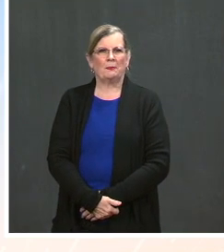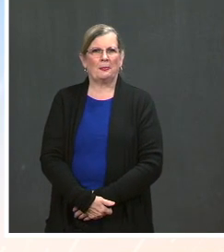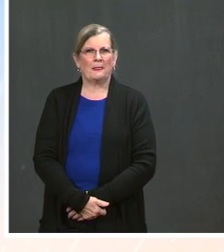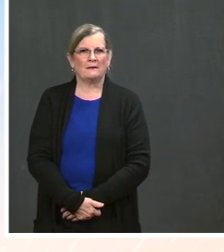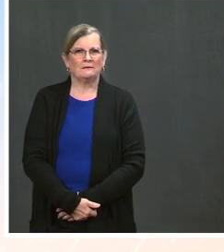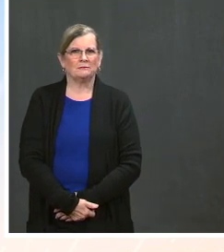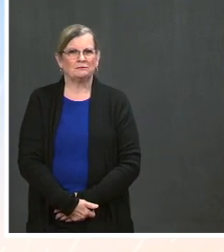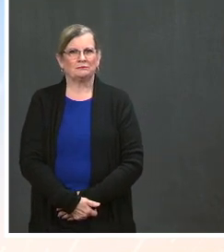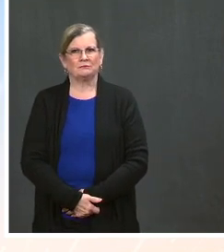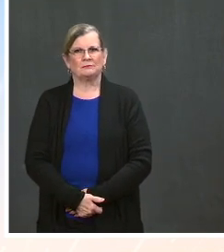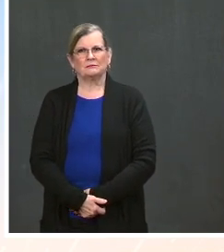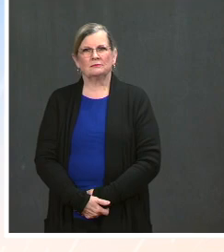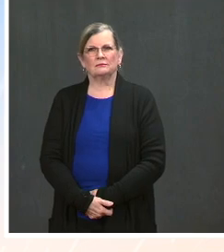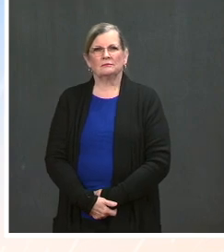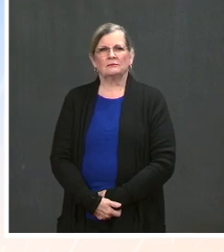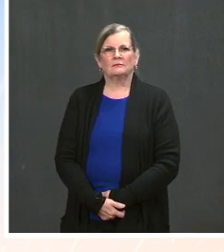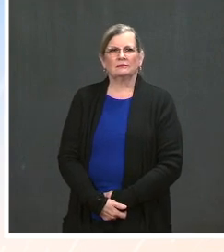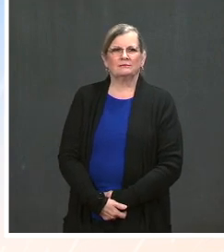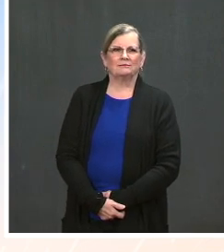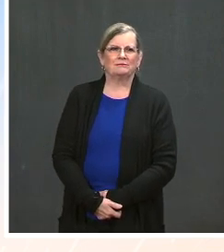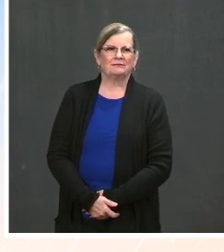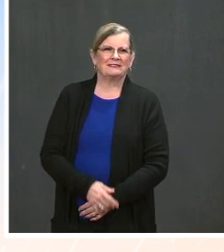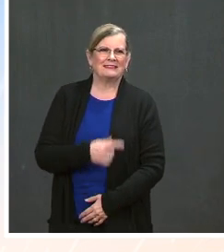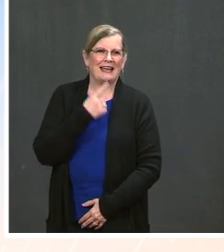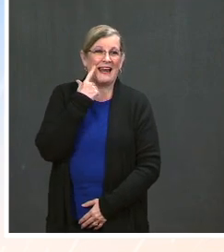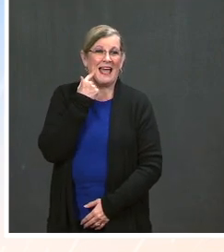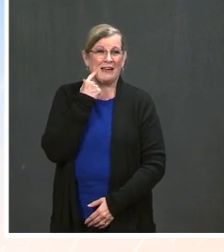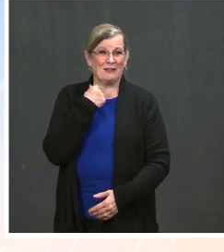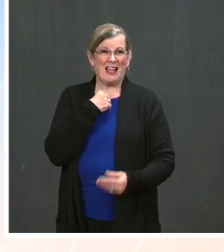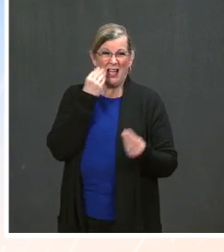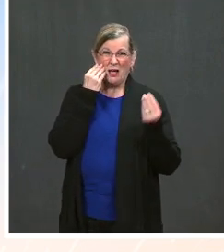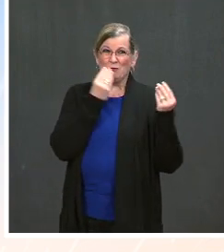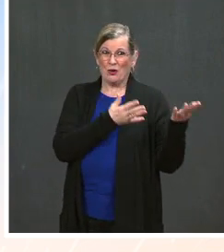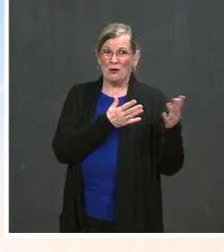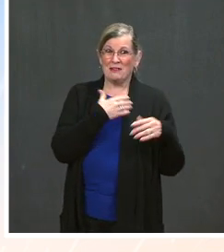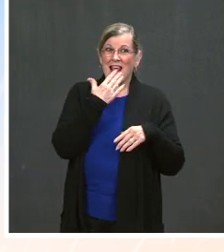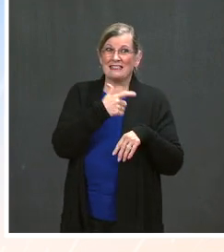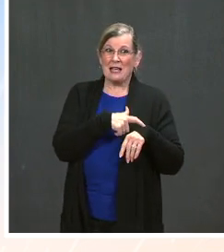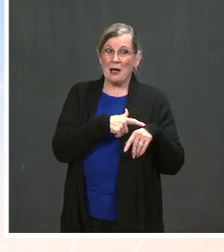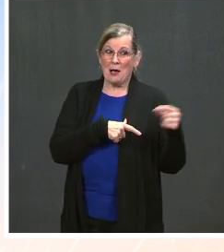I did tell him, next time he comes back, he won't get as nice of an introduction. So he's prepared for that.